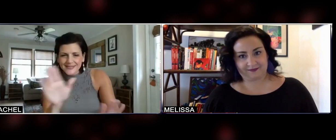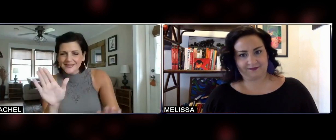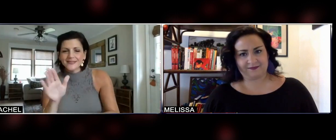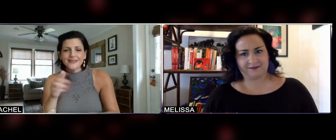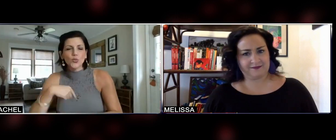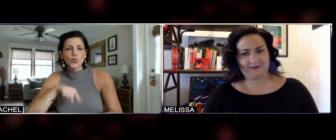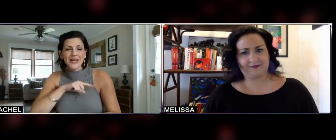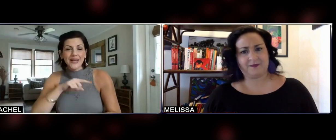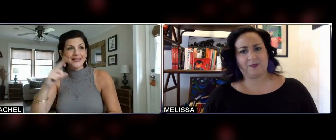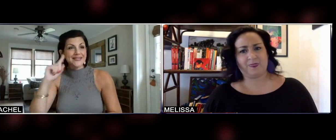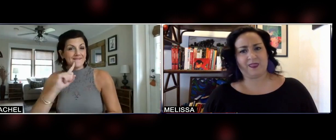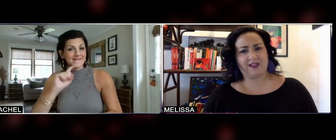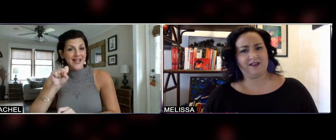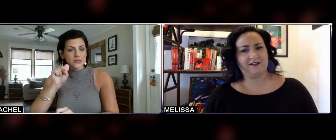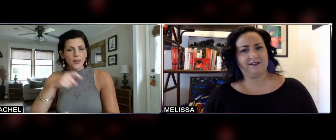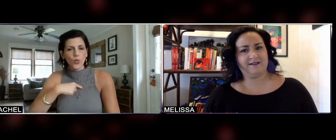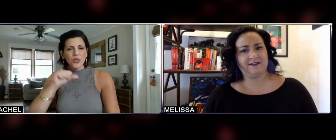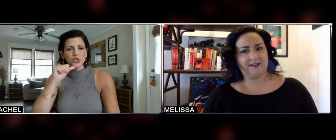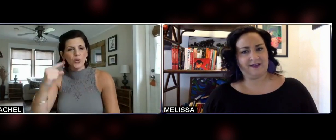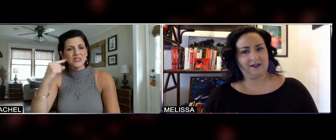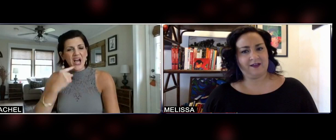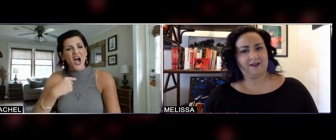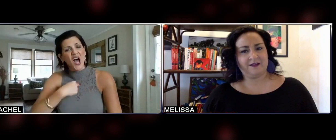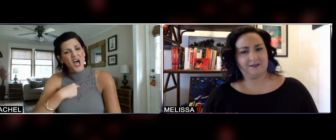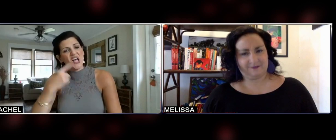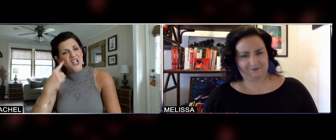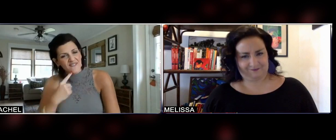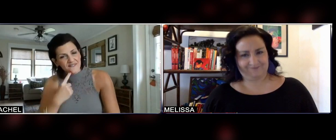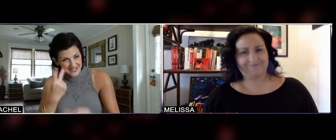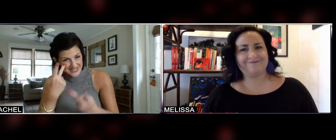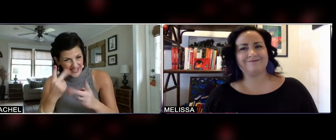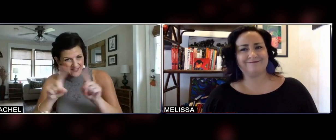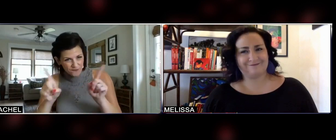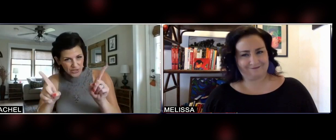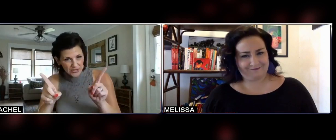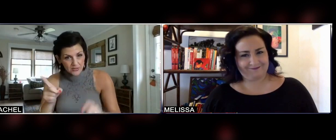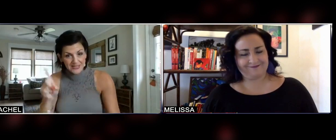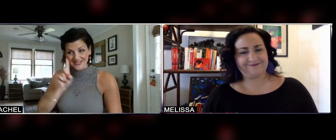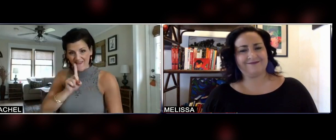"We are deaf, yes, but we don't say it this way. See the difference?"